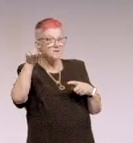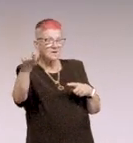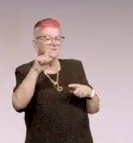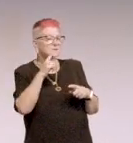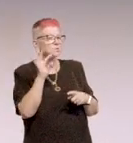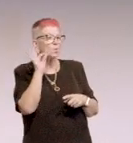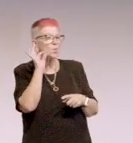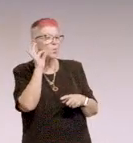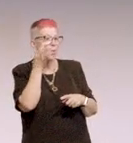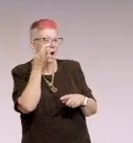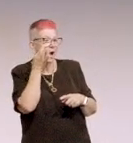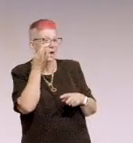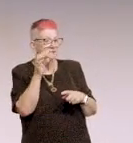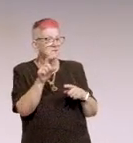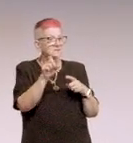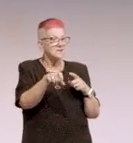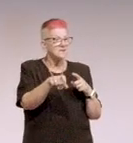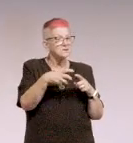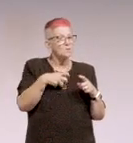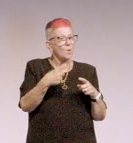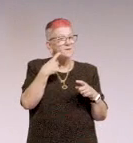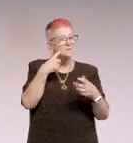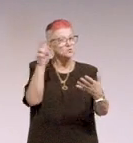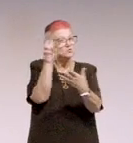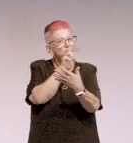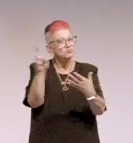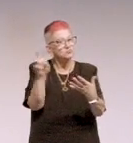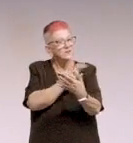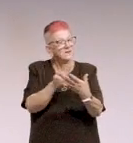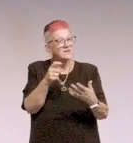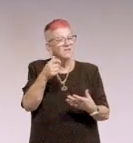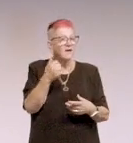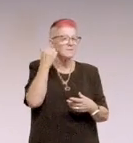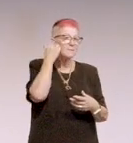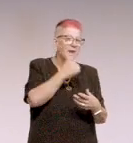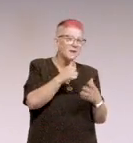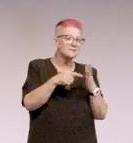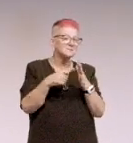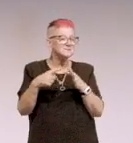colour text button is more readable and understandable than the black one.